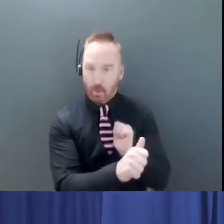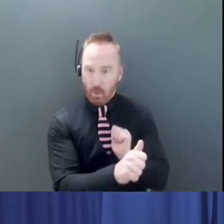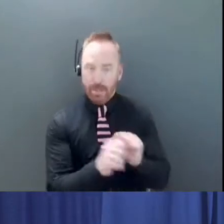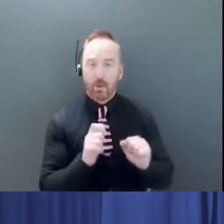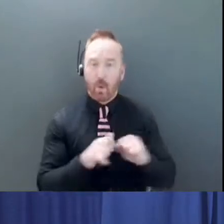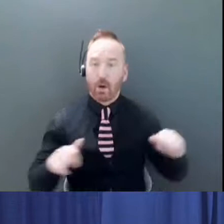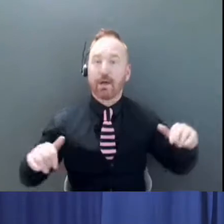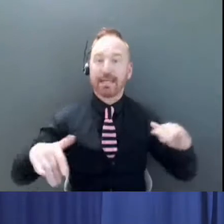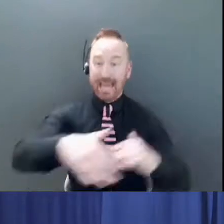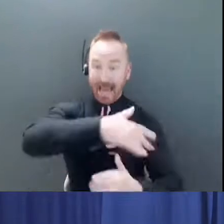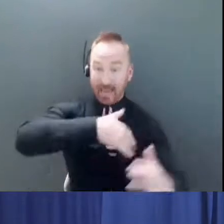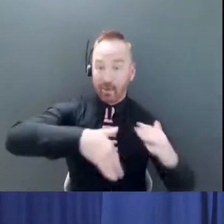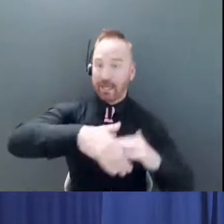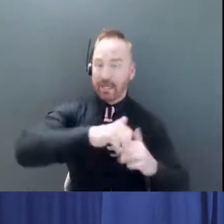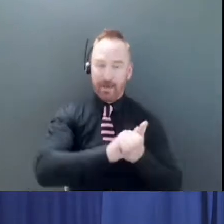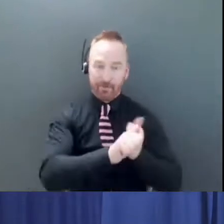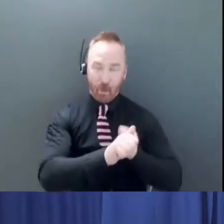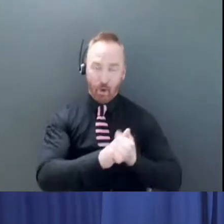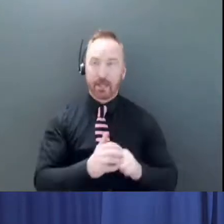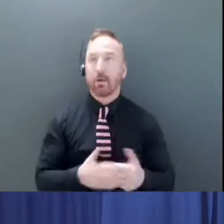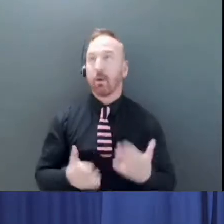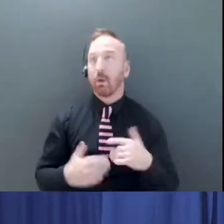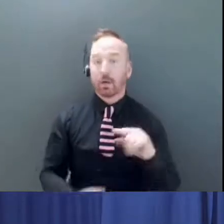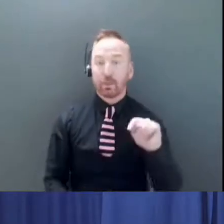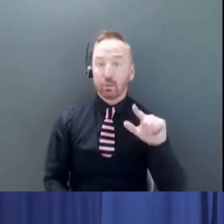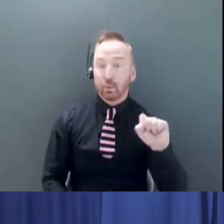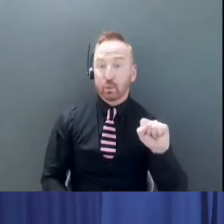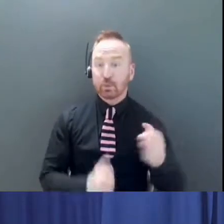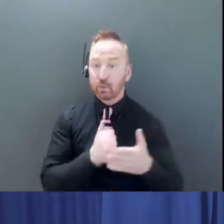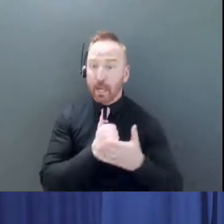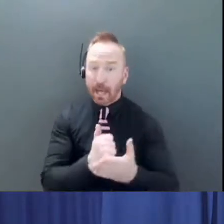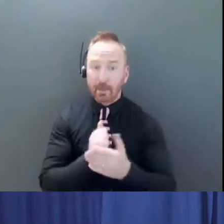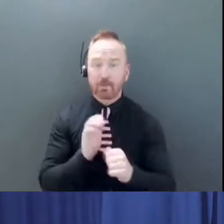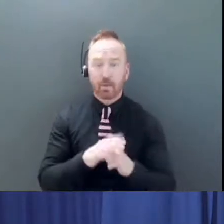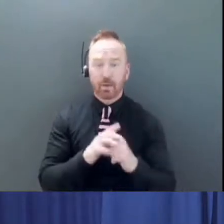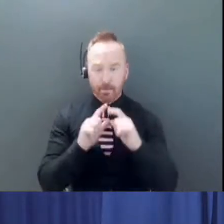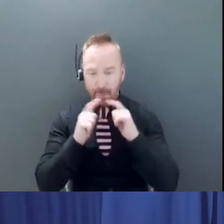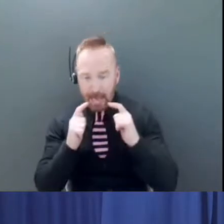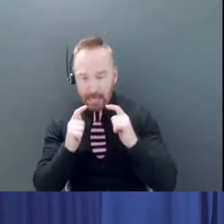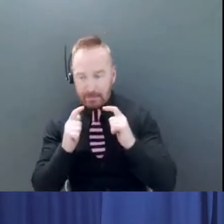a mask as I was referring to using things like the three Cs for indoor spaces.